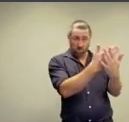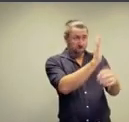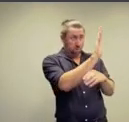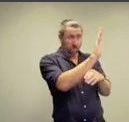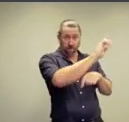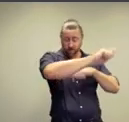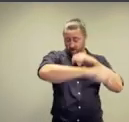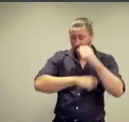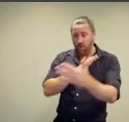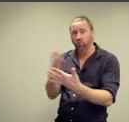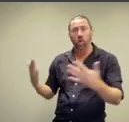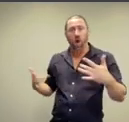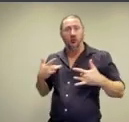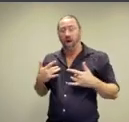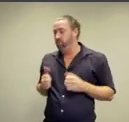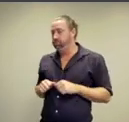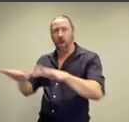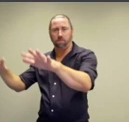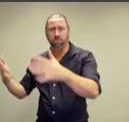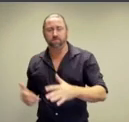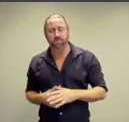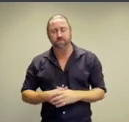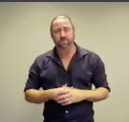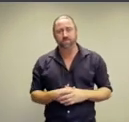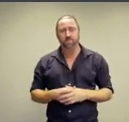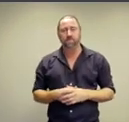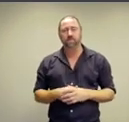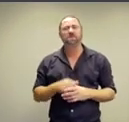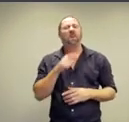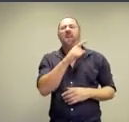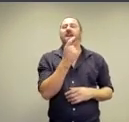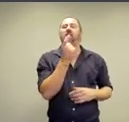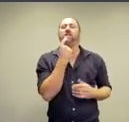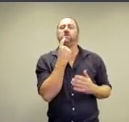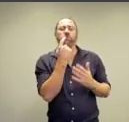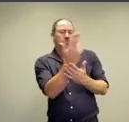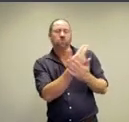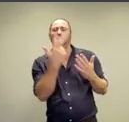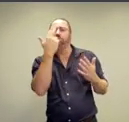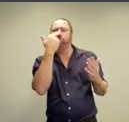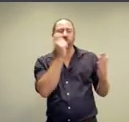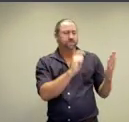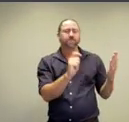was powerfully and seductively ambiguous.' In this way, Tom of Finland kind of